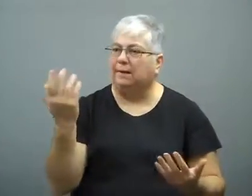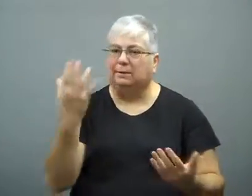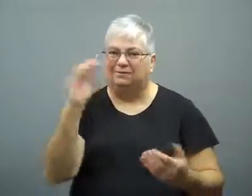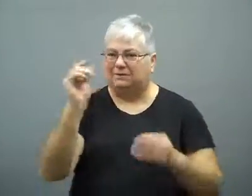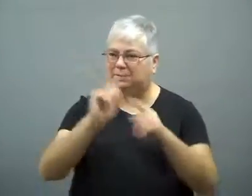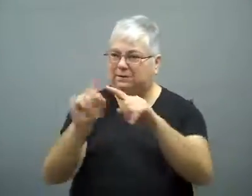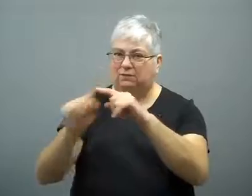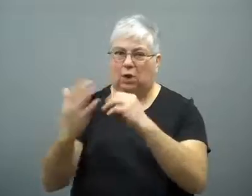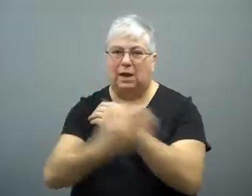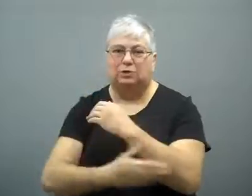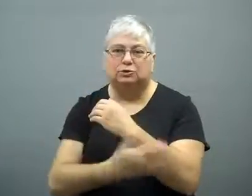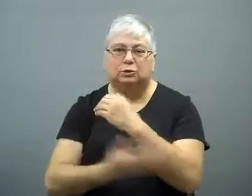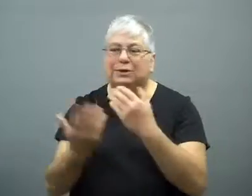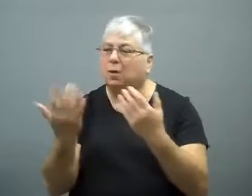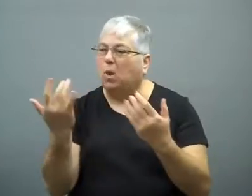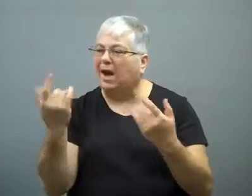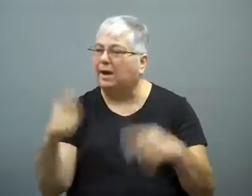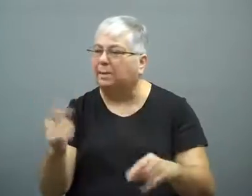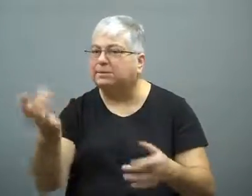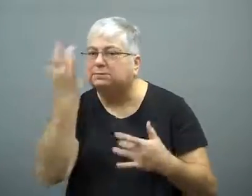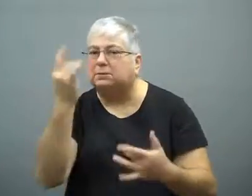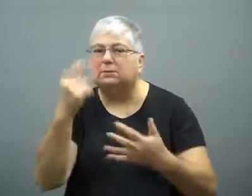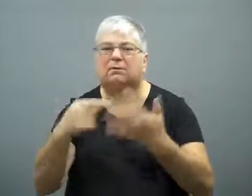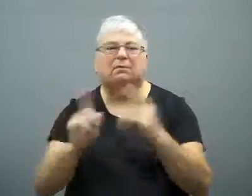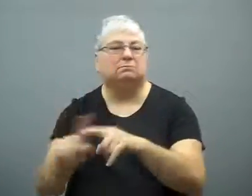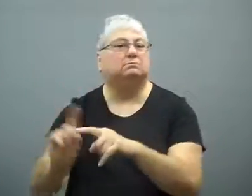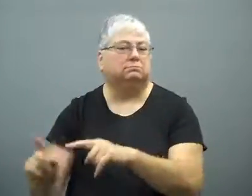in 50 different countries, and made conclusions as to causes.